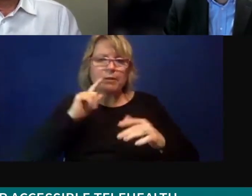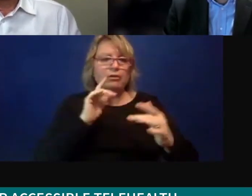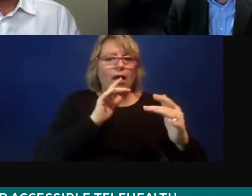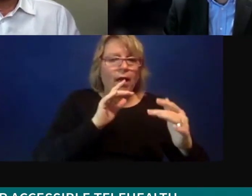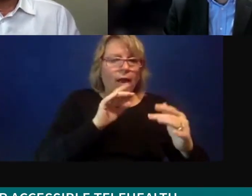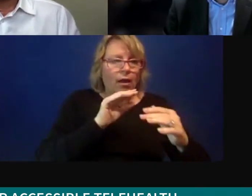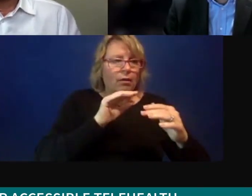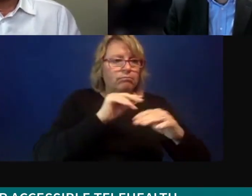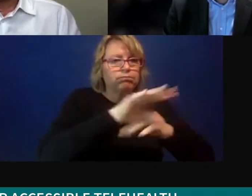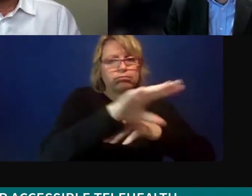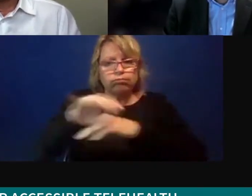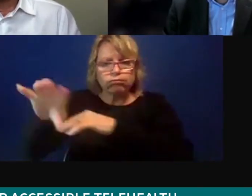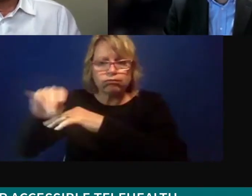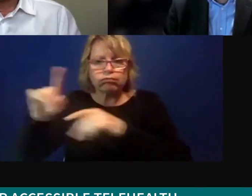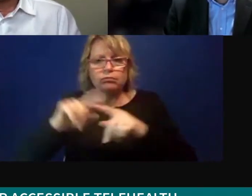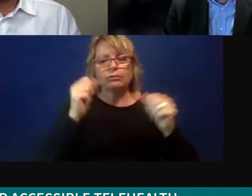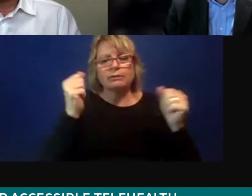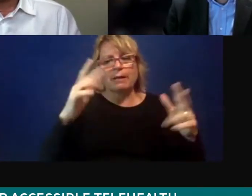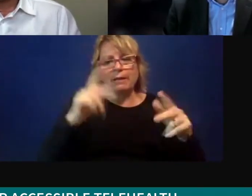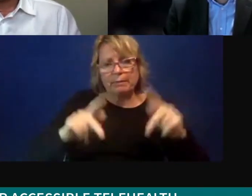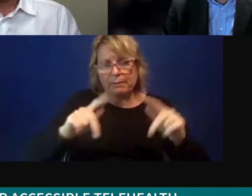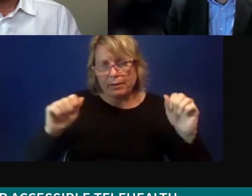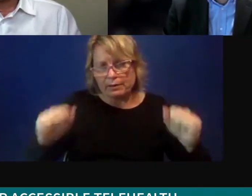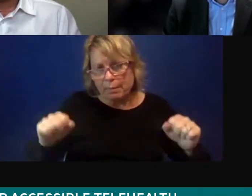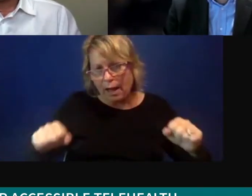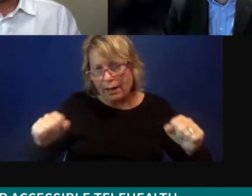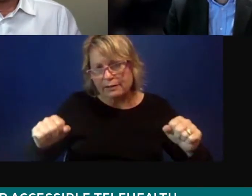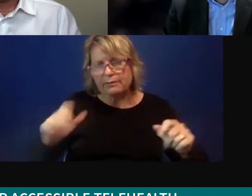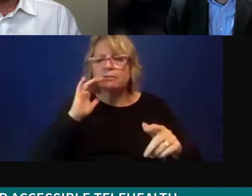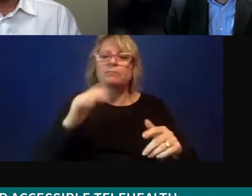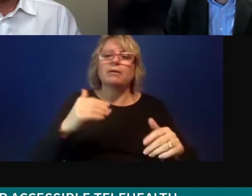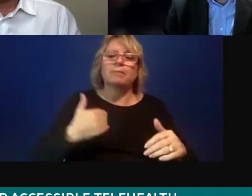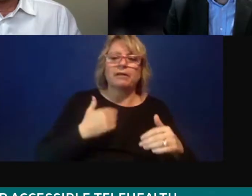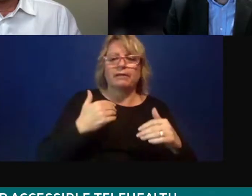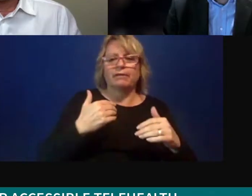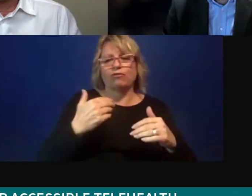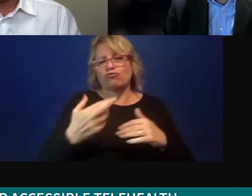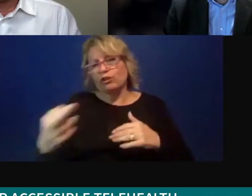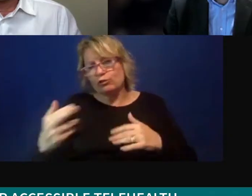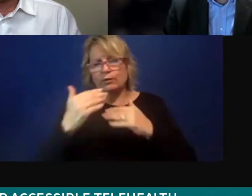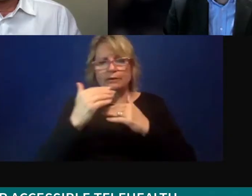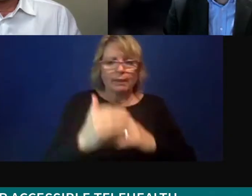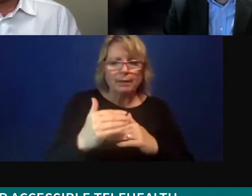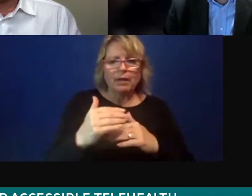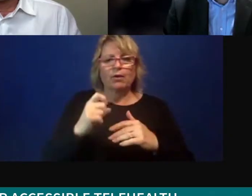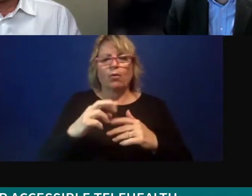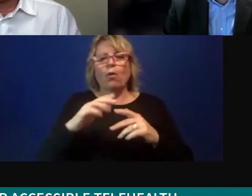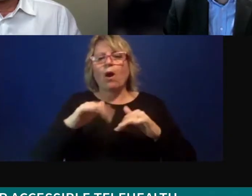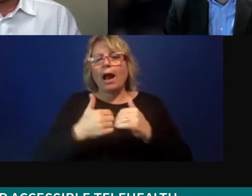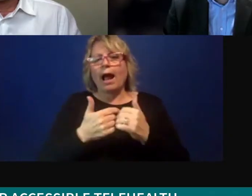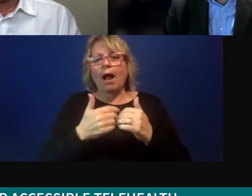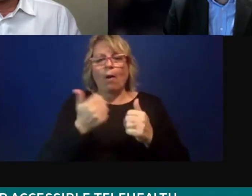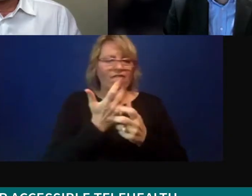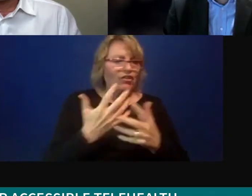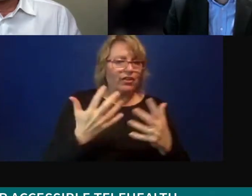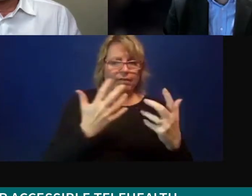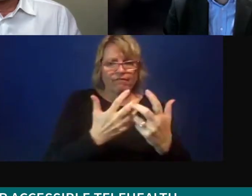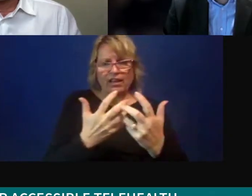And we see a lot of the limitations they have in their development, often from resources or understanding how the different pieces fit. And so, we find ourselves